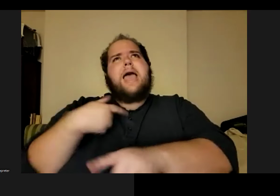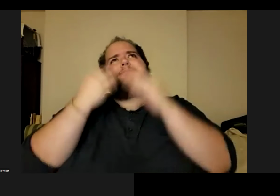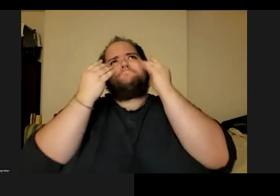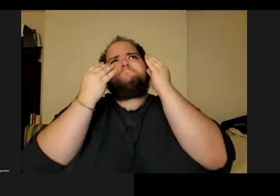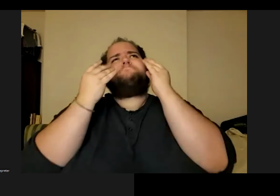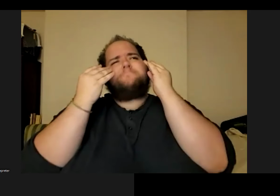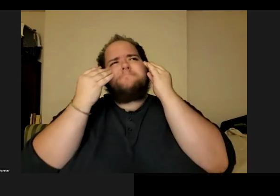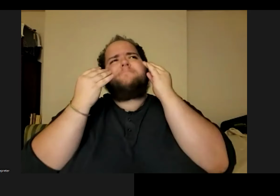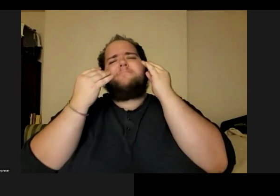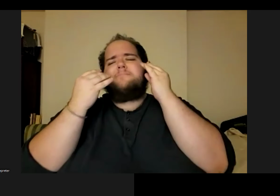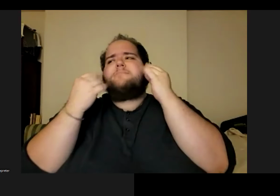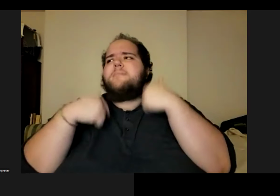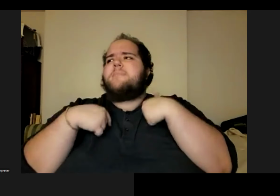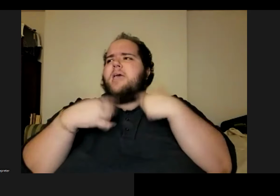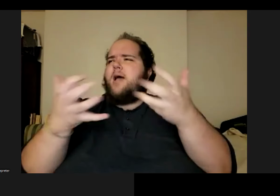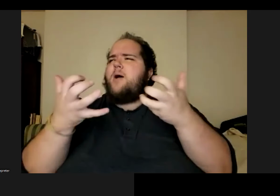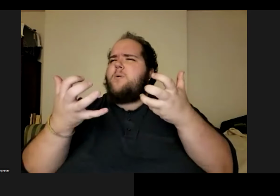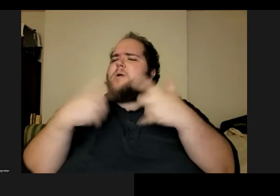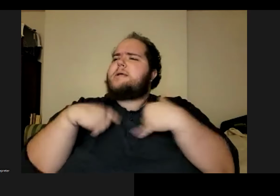like a bit of that too Yeah.